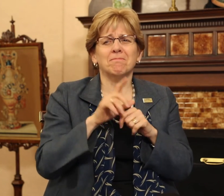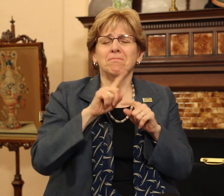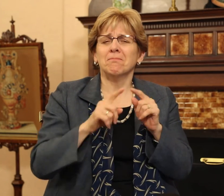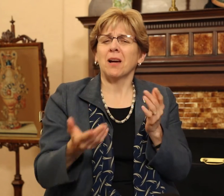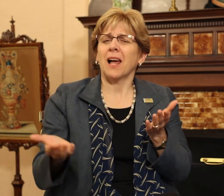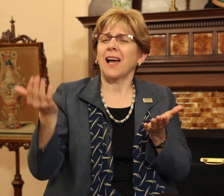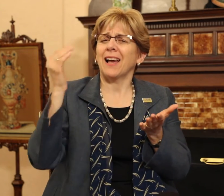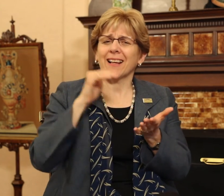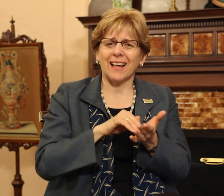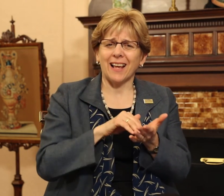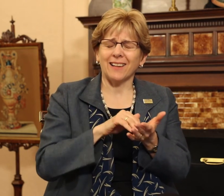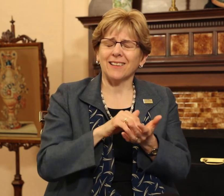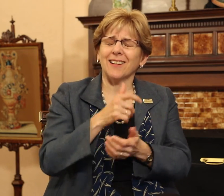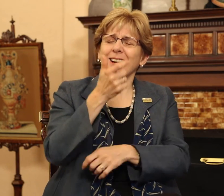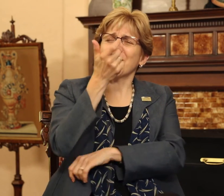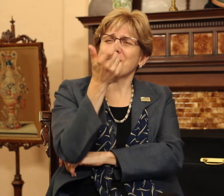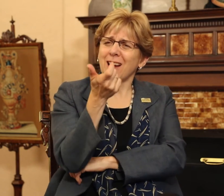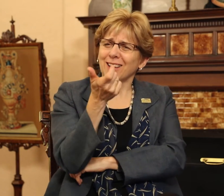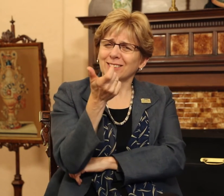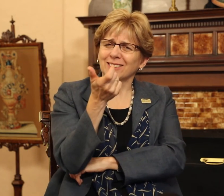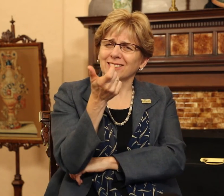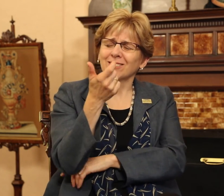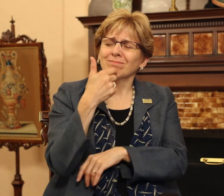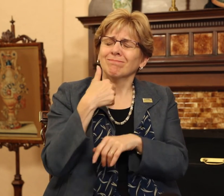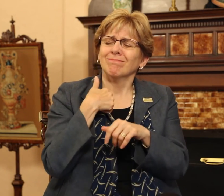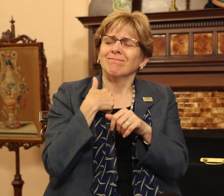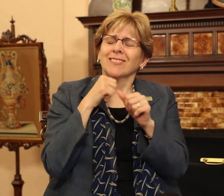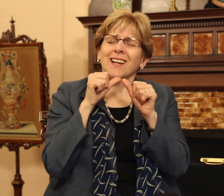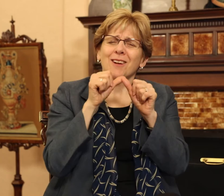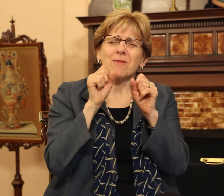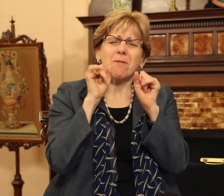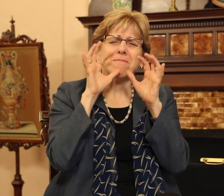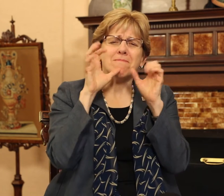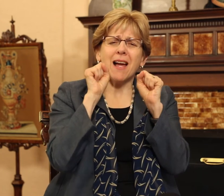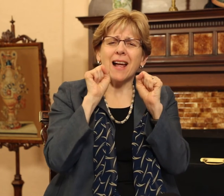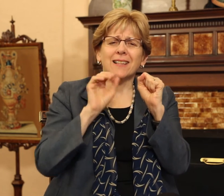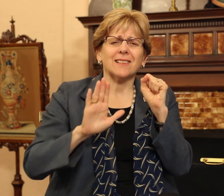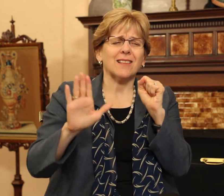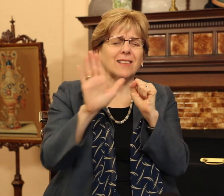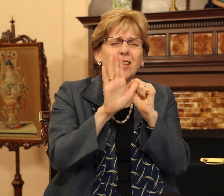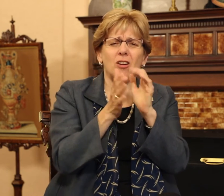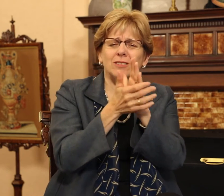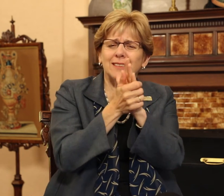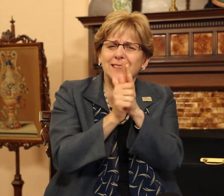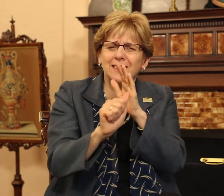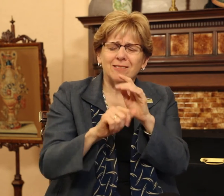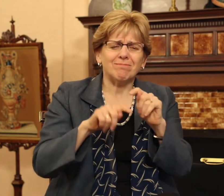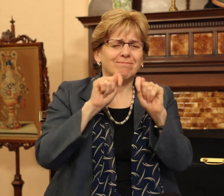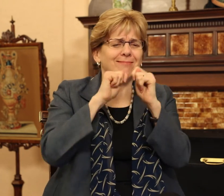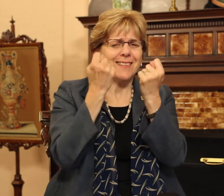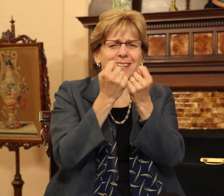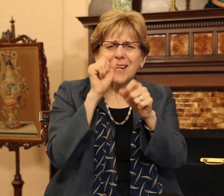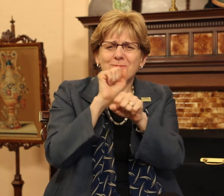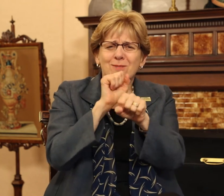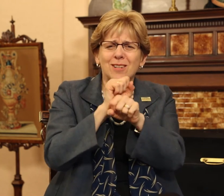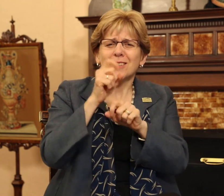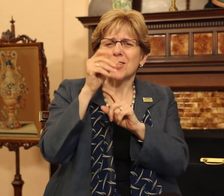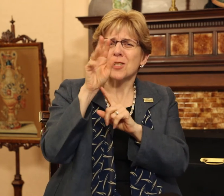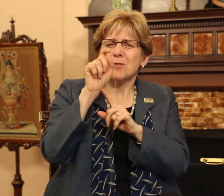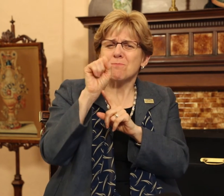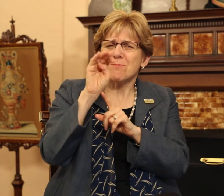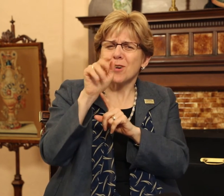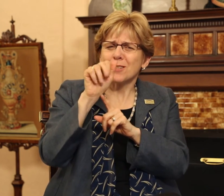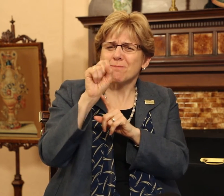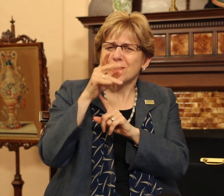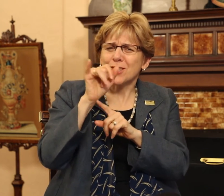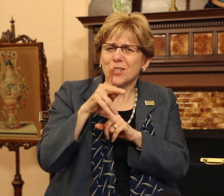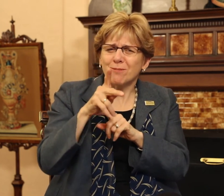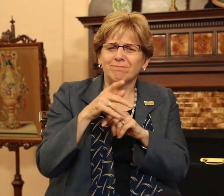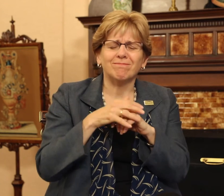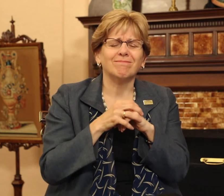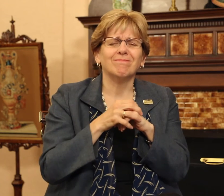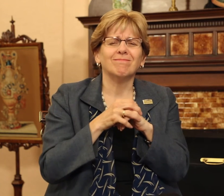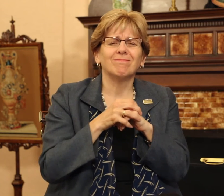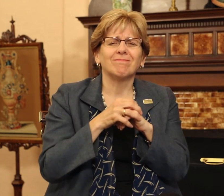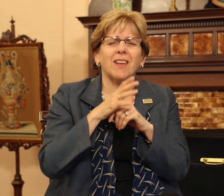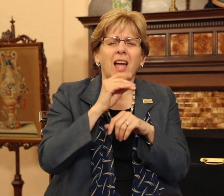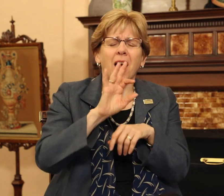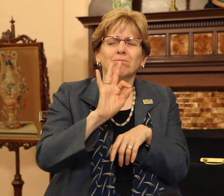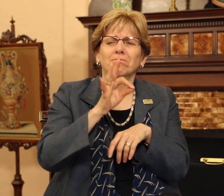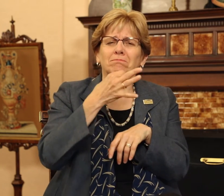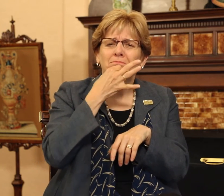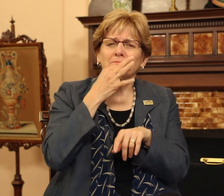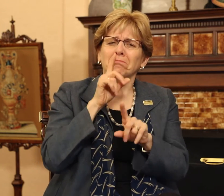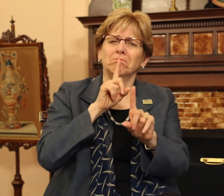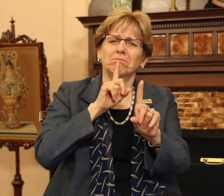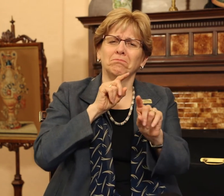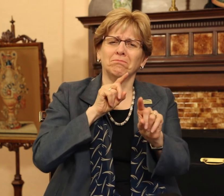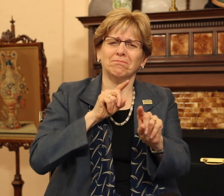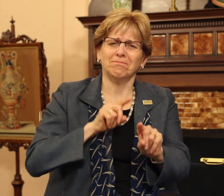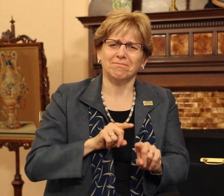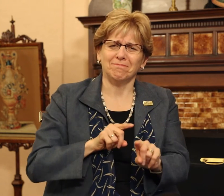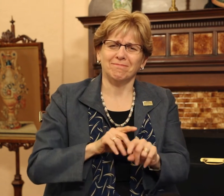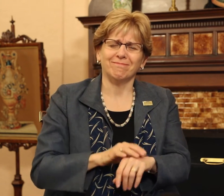and I continue to be amazed at the skills, teamwork, sportsmanship, and expert responses.